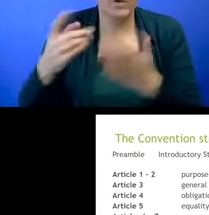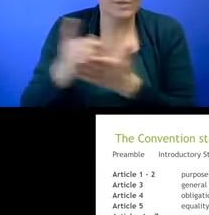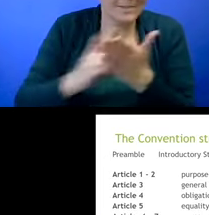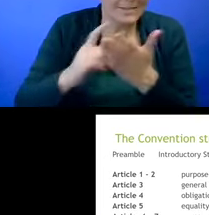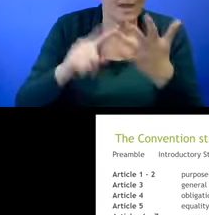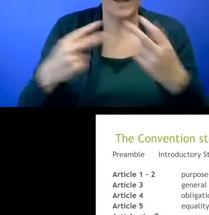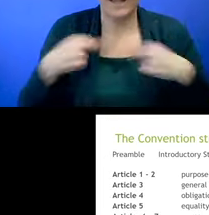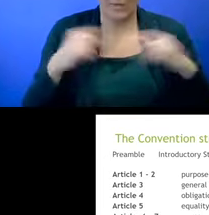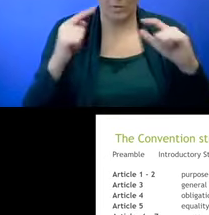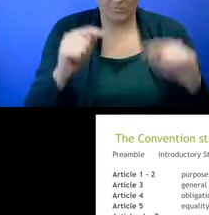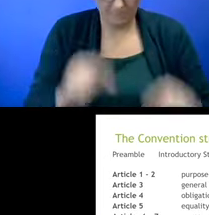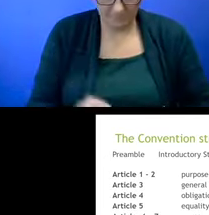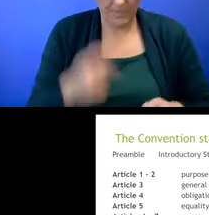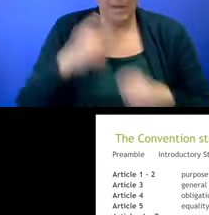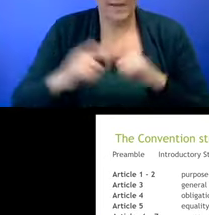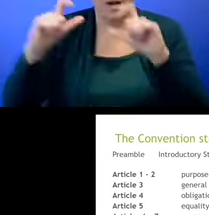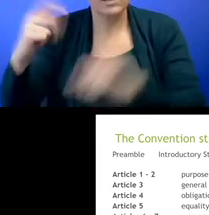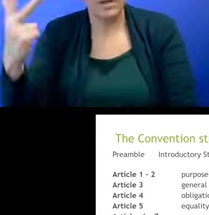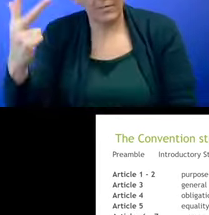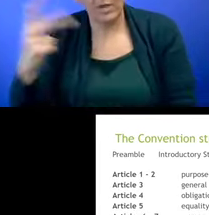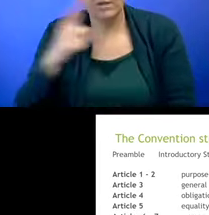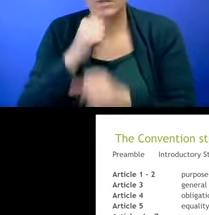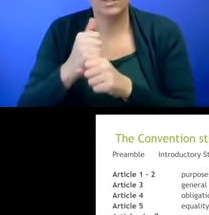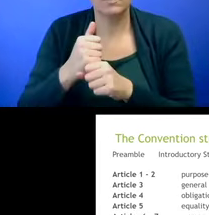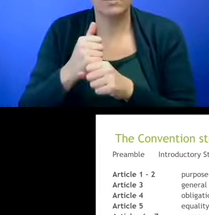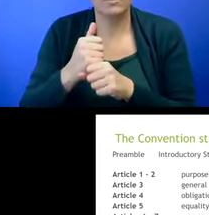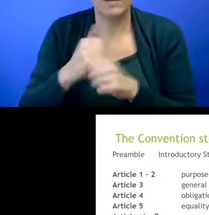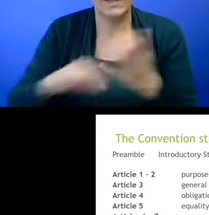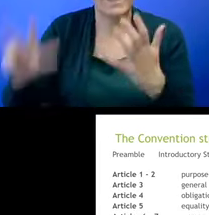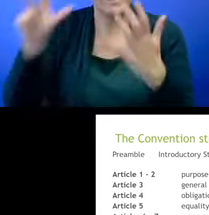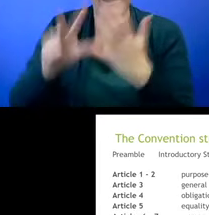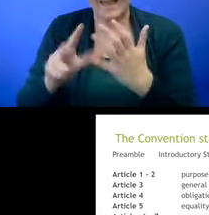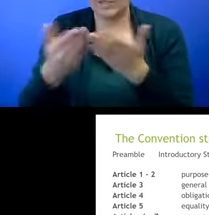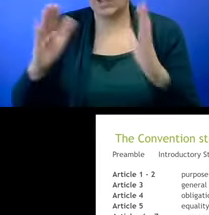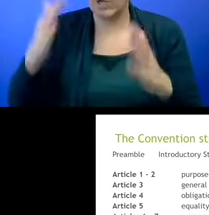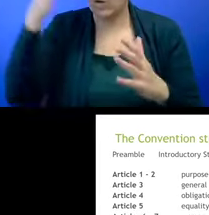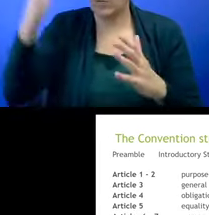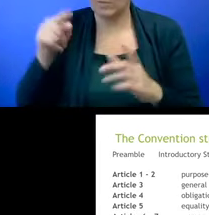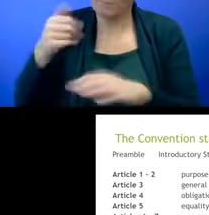Article 3 then describes the eight general principles that underpin the Convention,